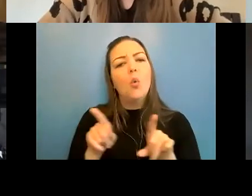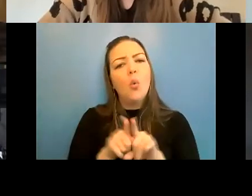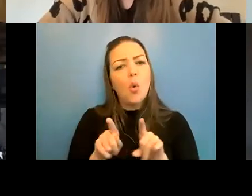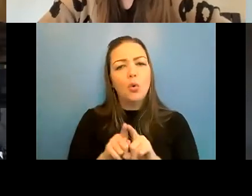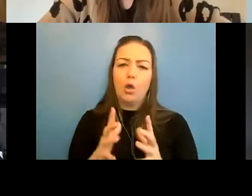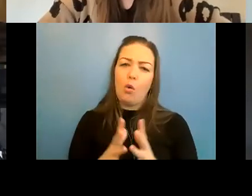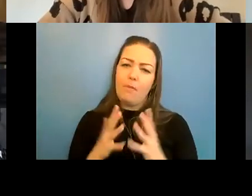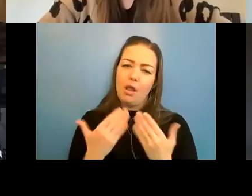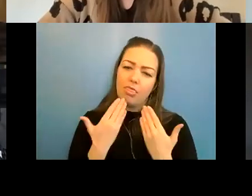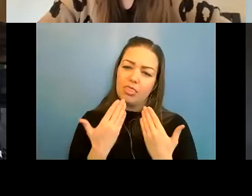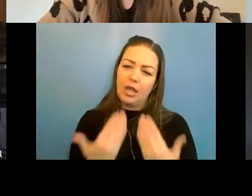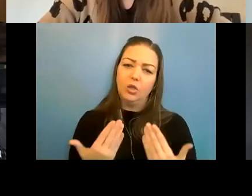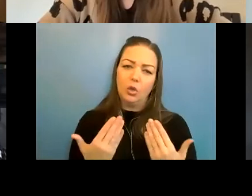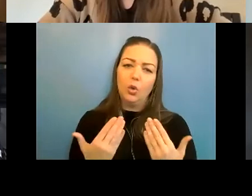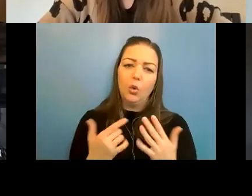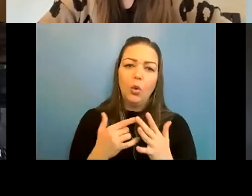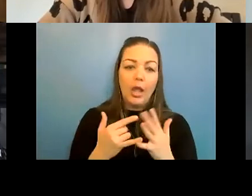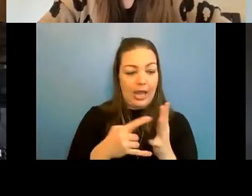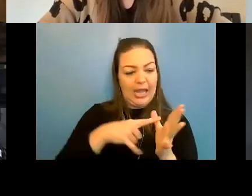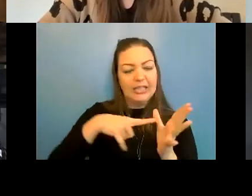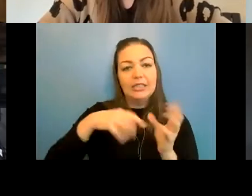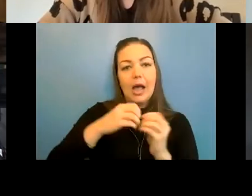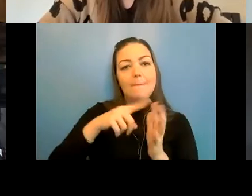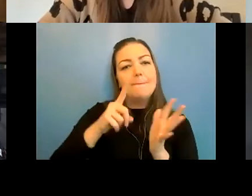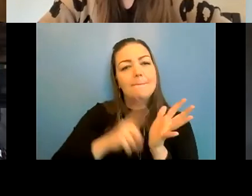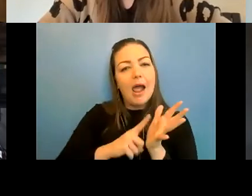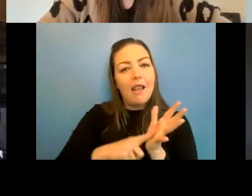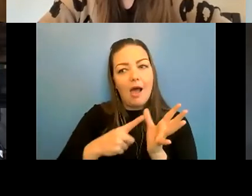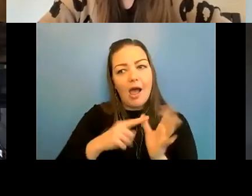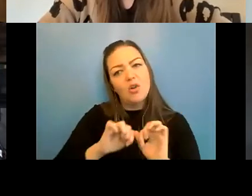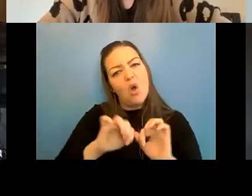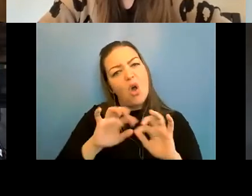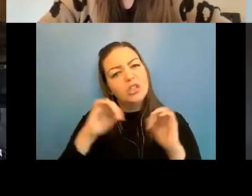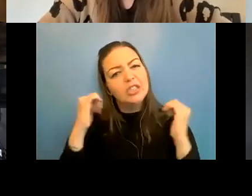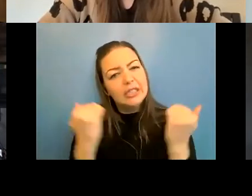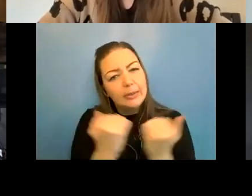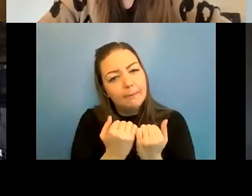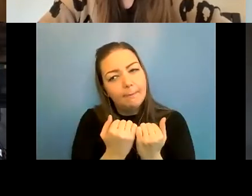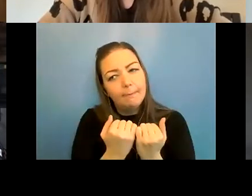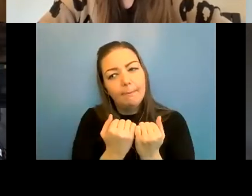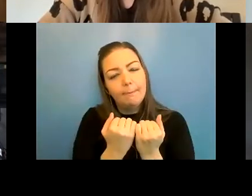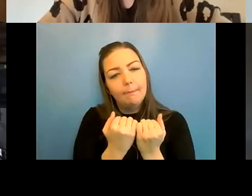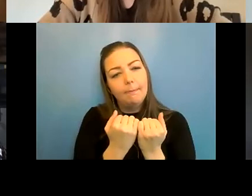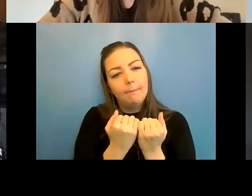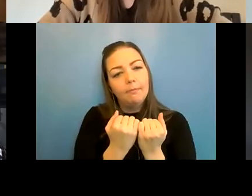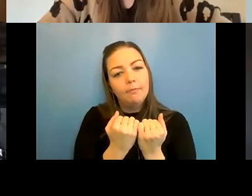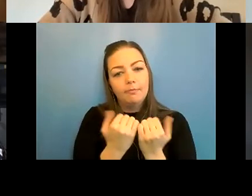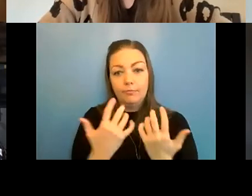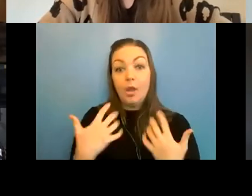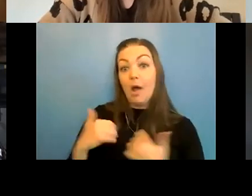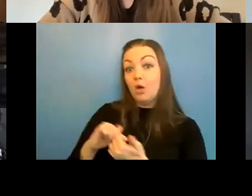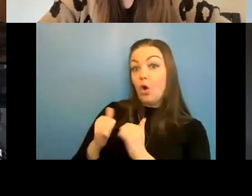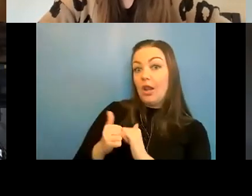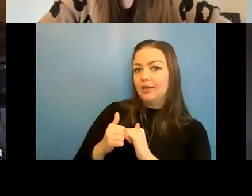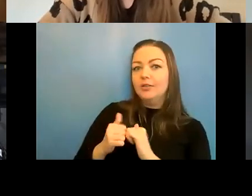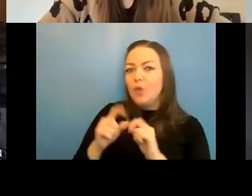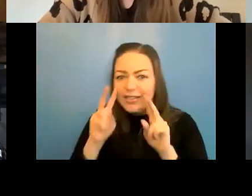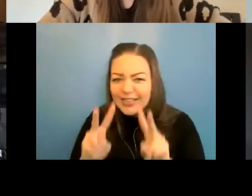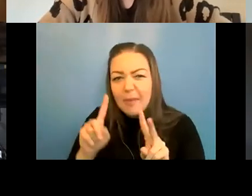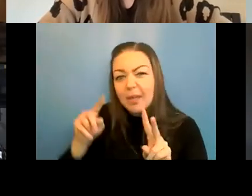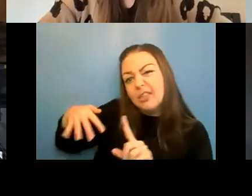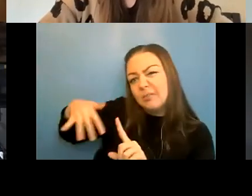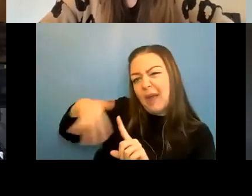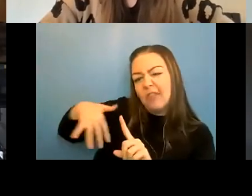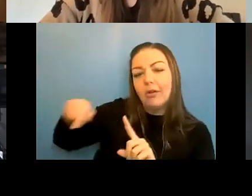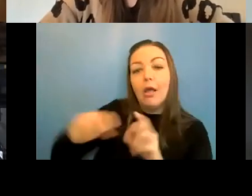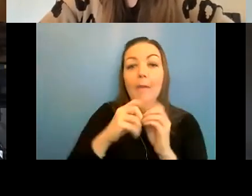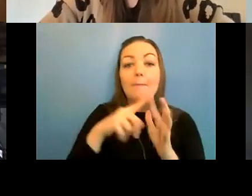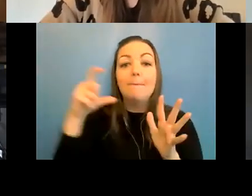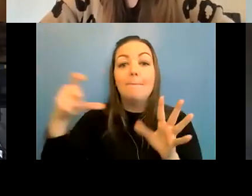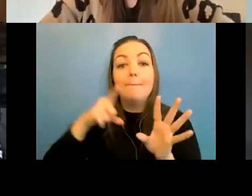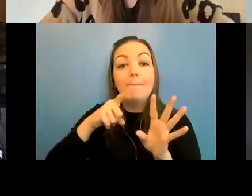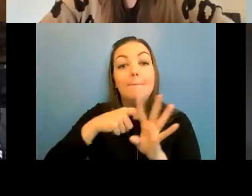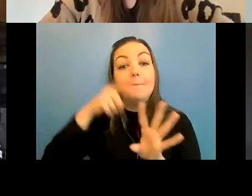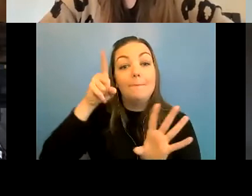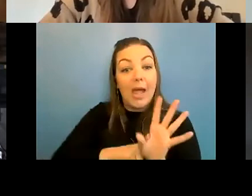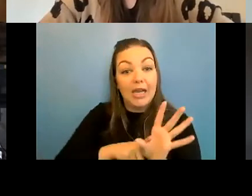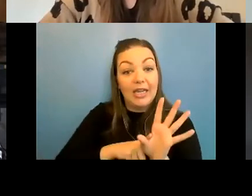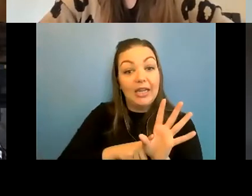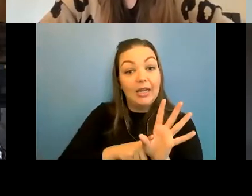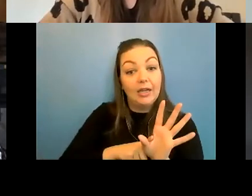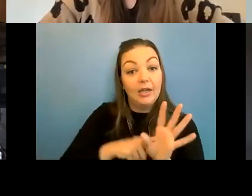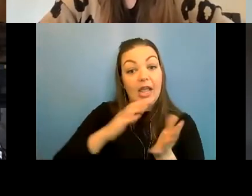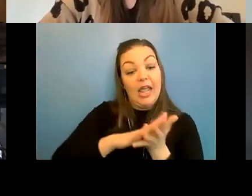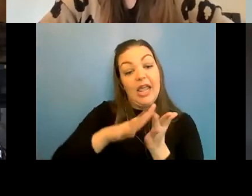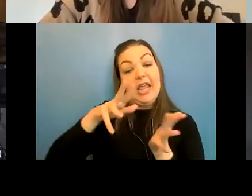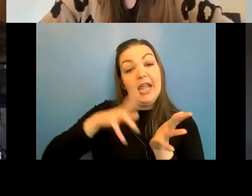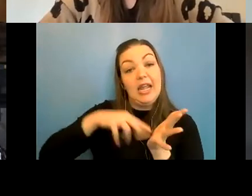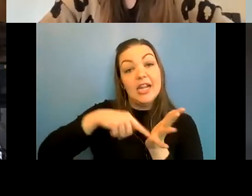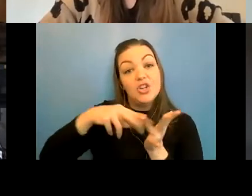conversation on Friday, because I think it's going to be amazing. And also again a huge thank you to Isabella and the rest of the team - I should point out also that my colleague,